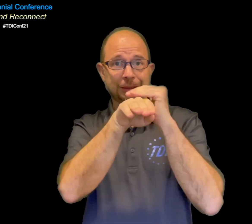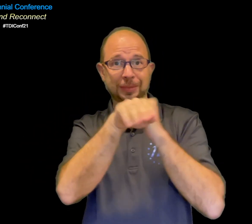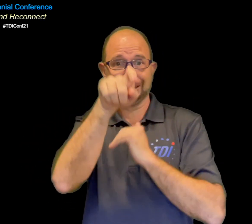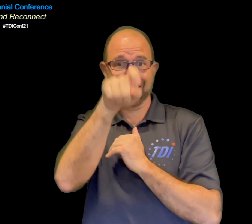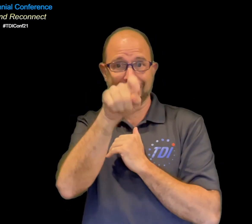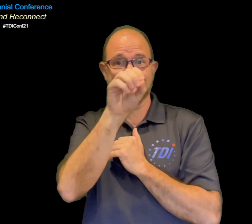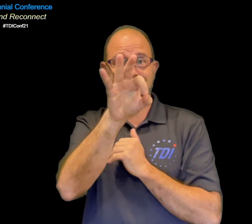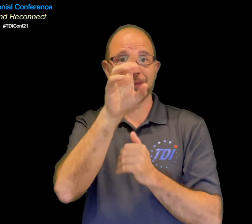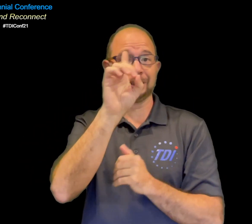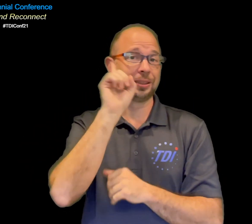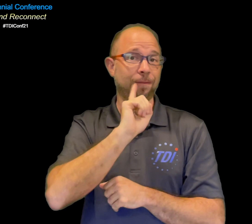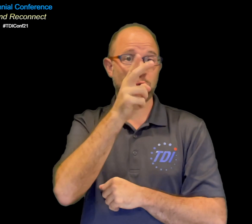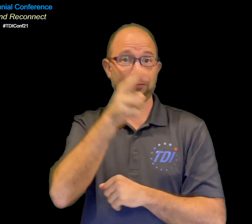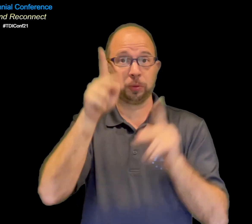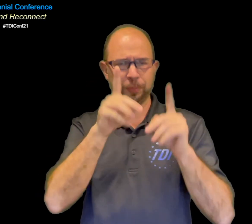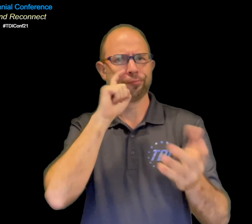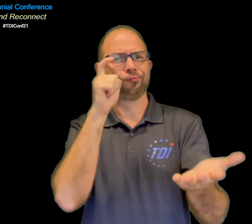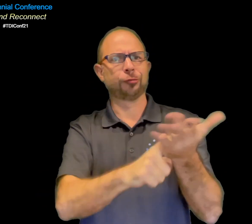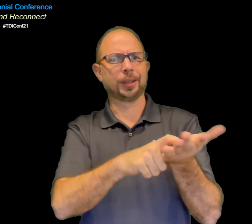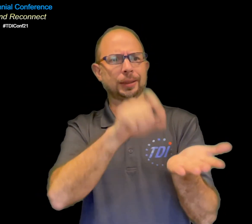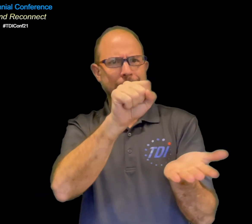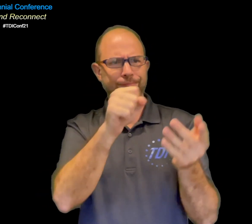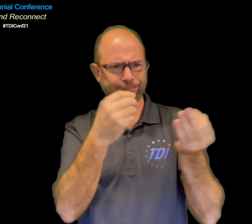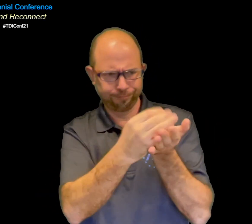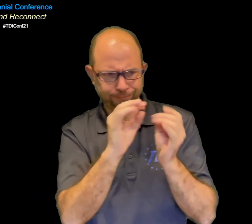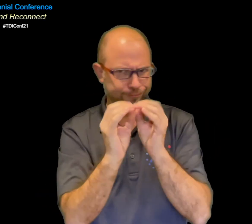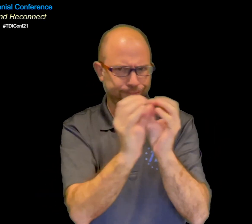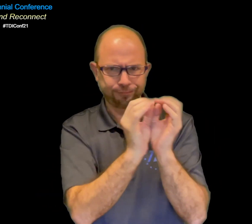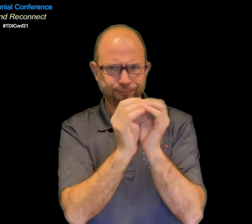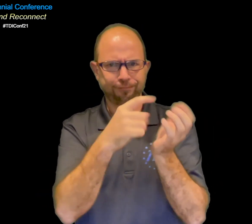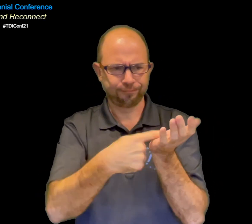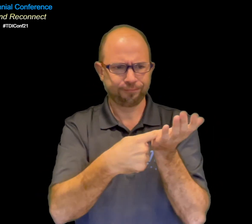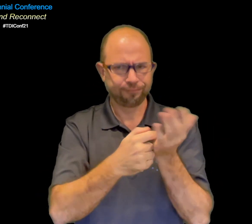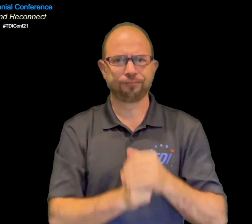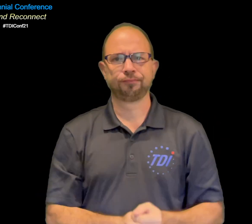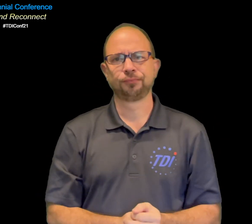accessible needs of DHH people are recognized.